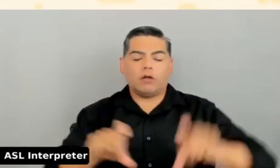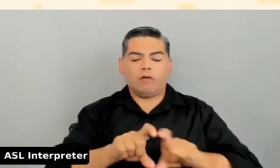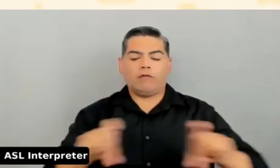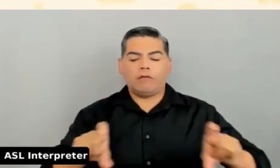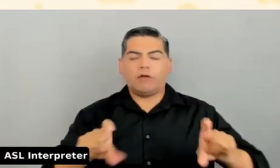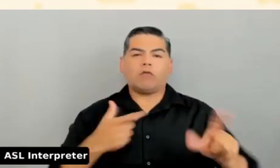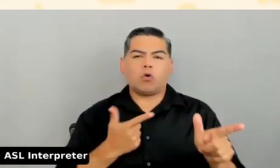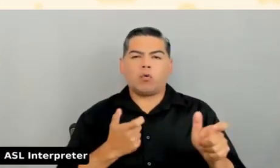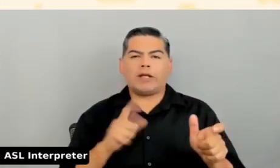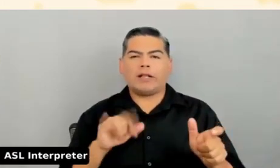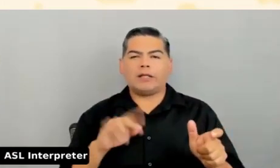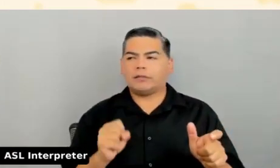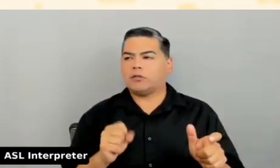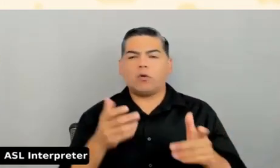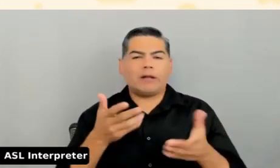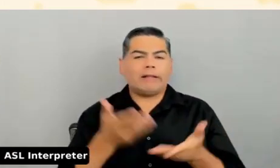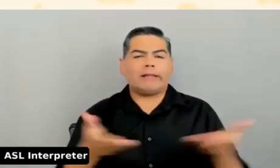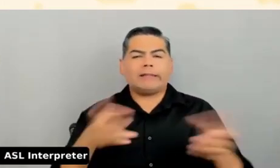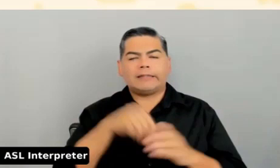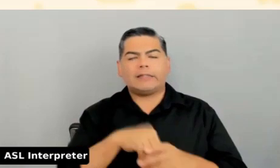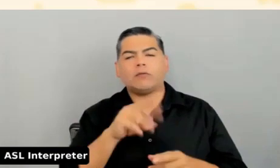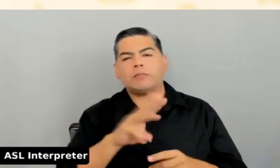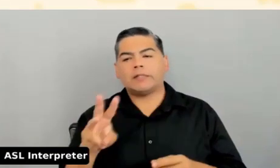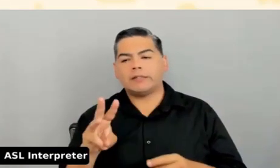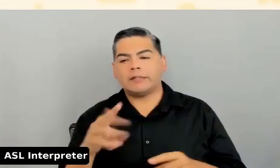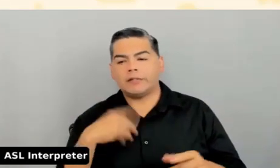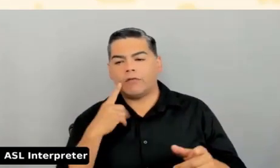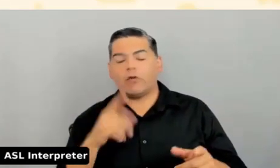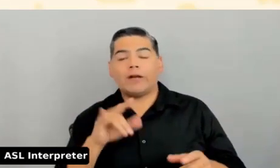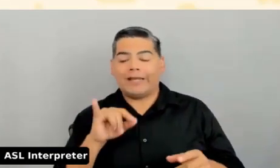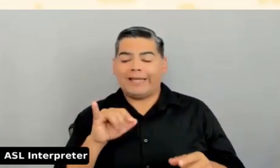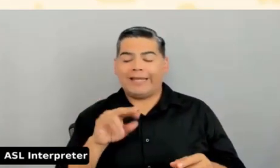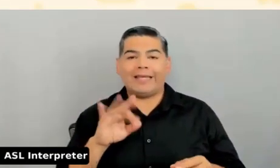within a website. When you have infinite scroll, there is no website footer. You cannot reach it.